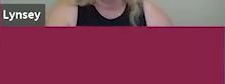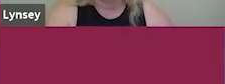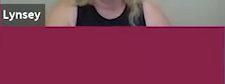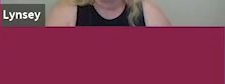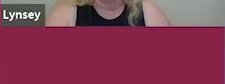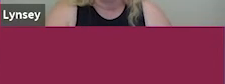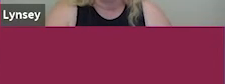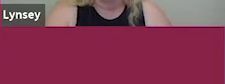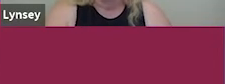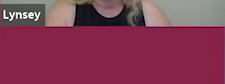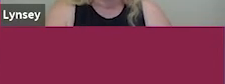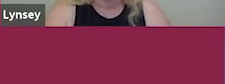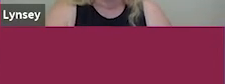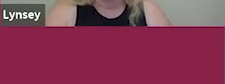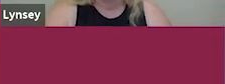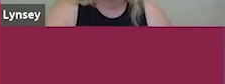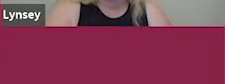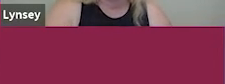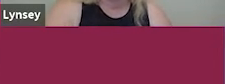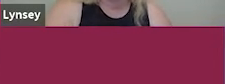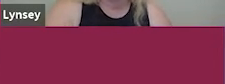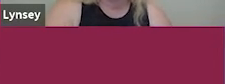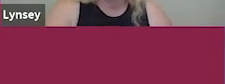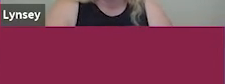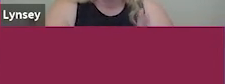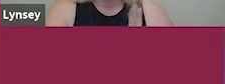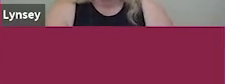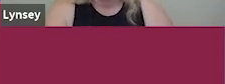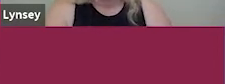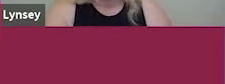an economics course you know they’re probably interested in money, they might want to learn